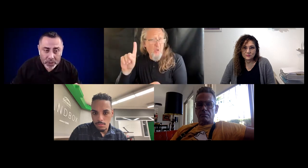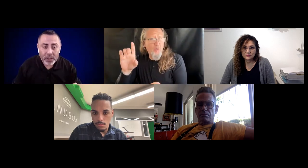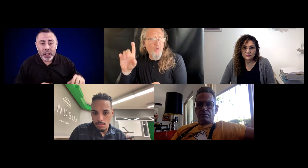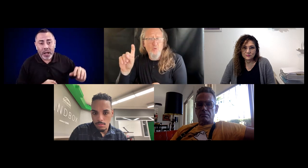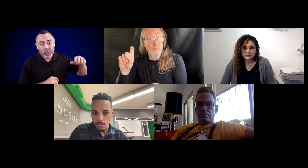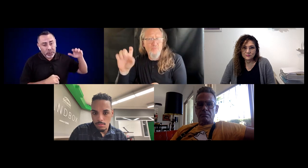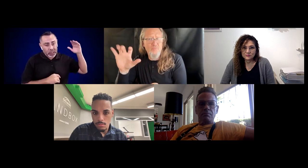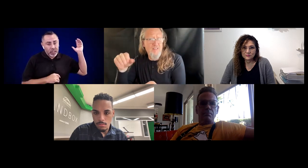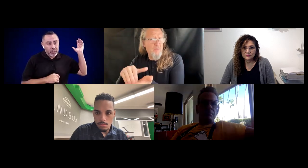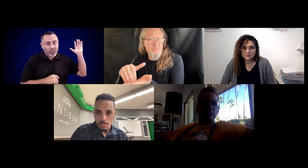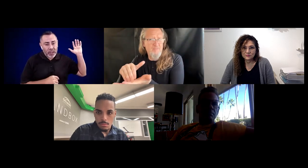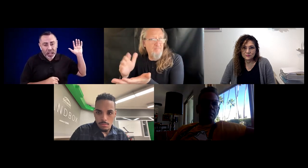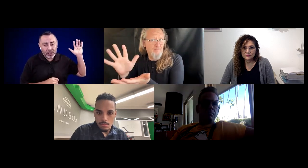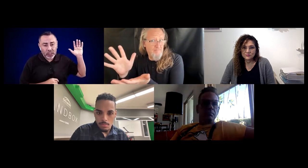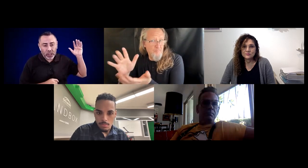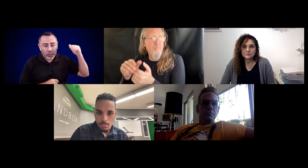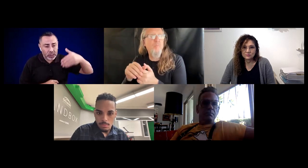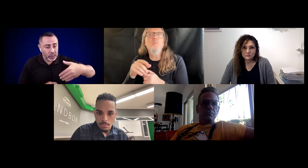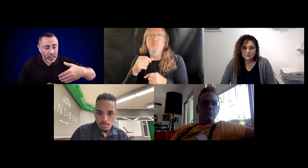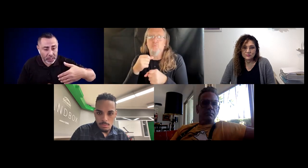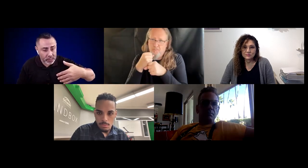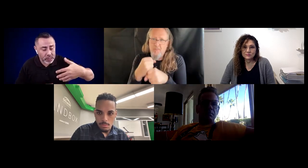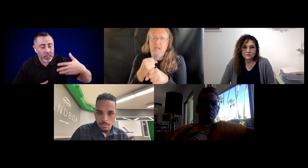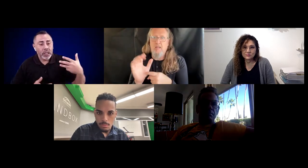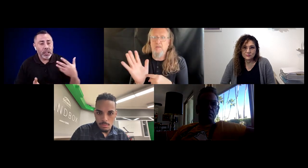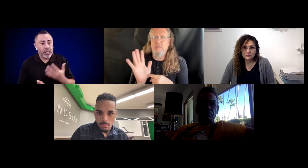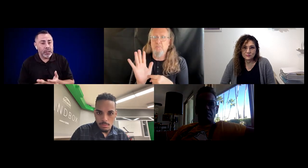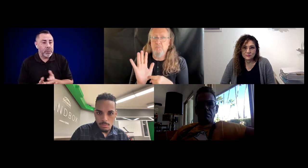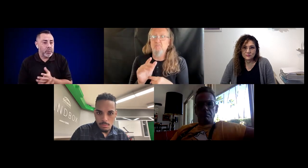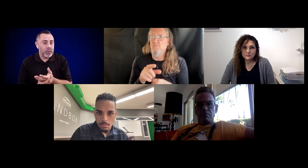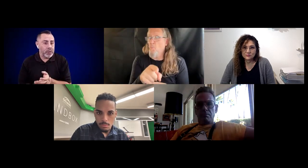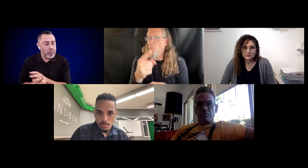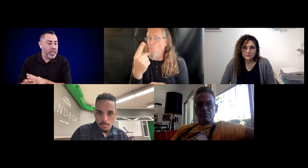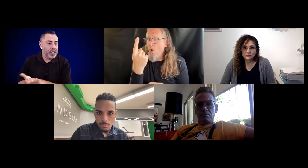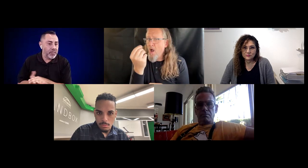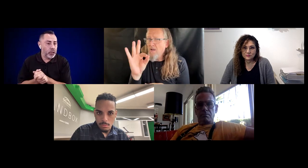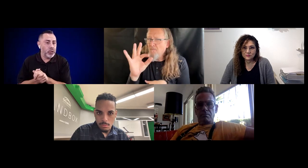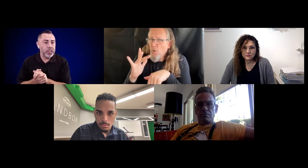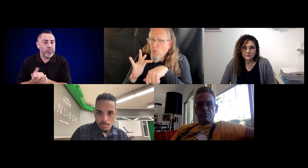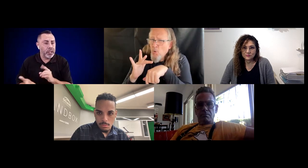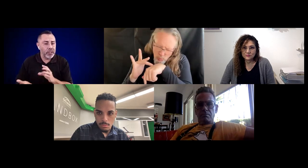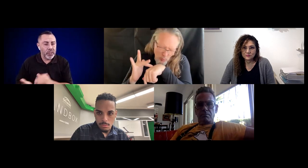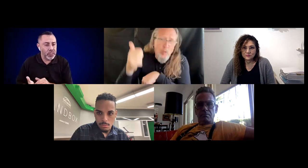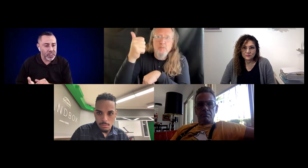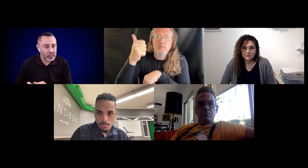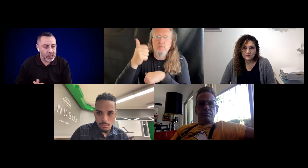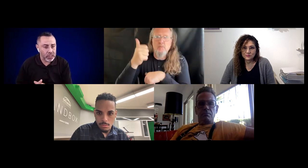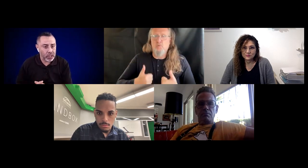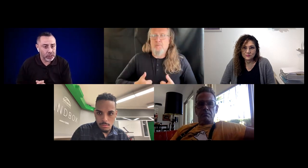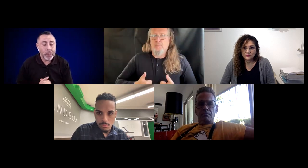$5,000 in today's money value would be about a $150,000 to create, he fund, raise that money to create that video.